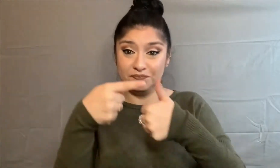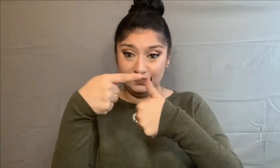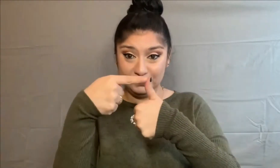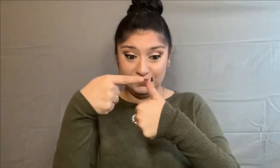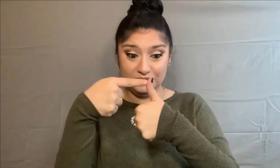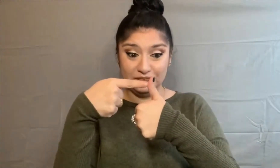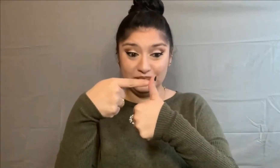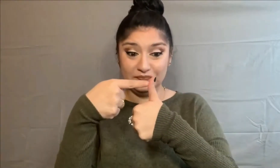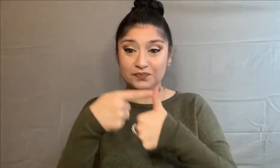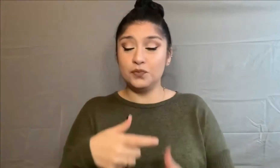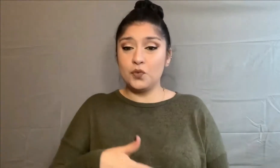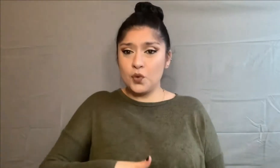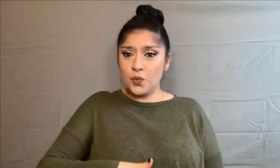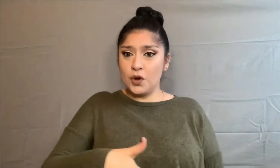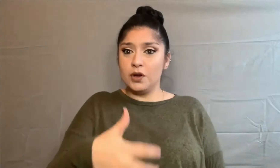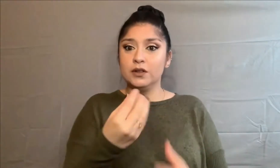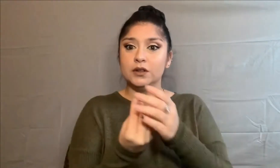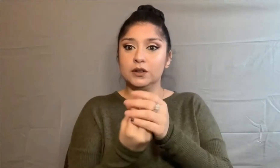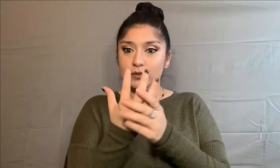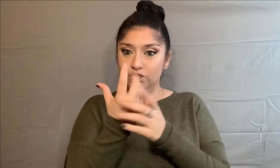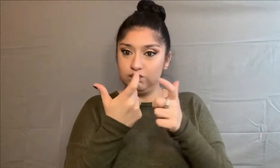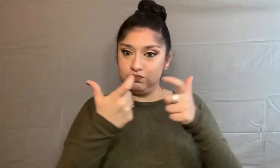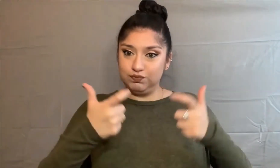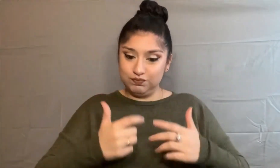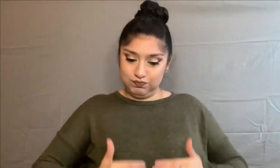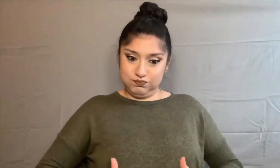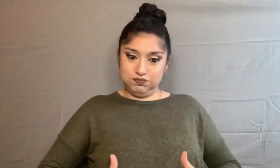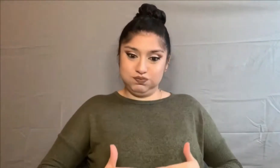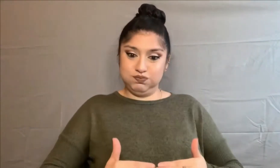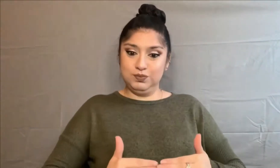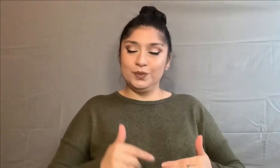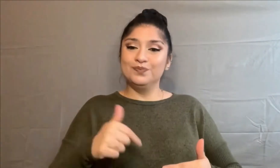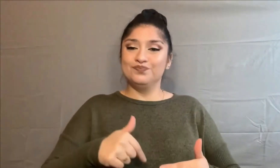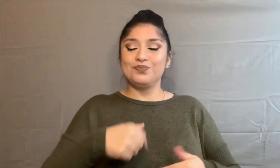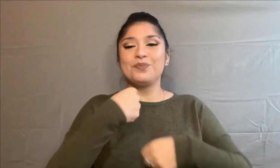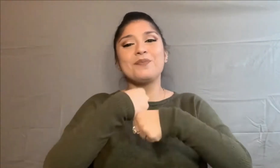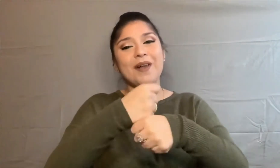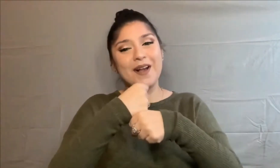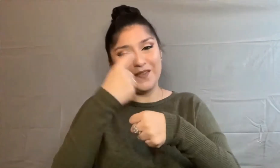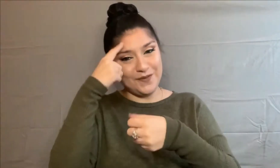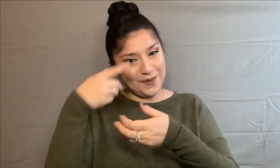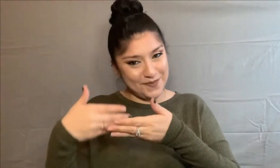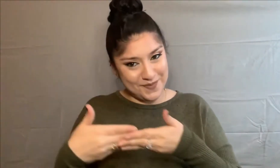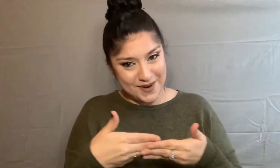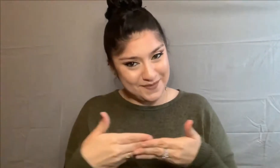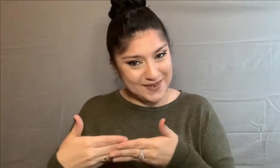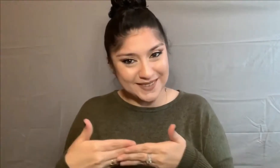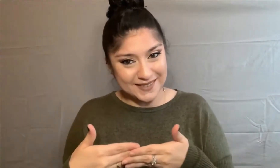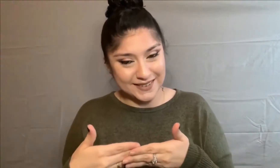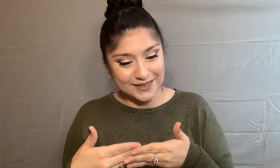This includes growing breasts and belly. As your uterus expands to make room for the baby, your belly grows.